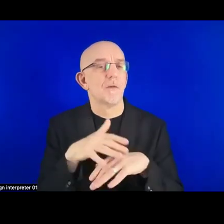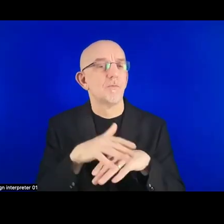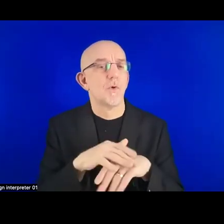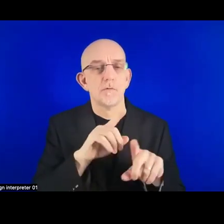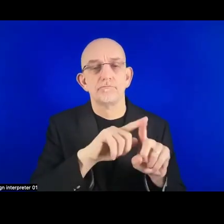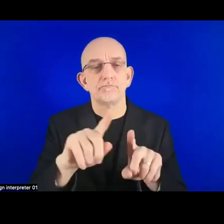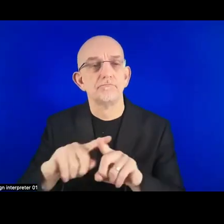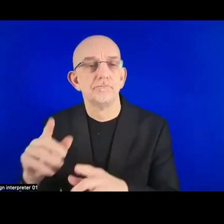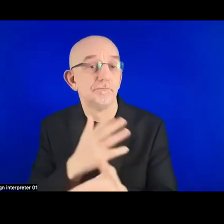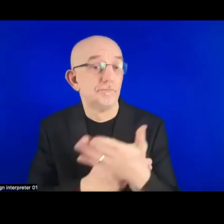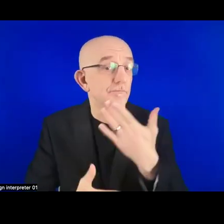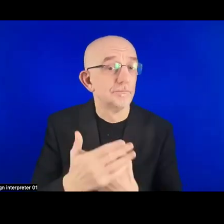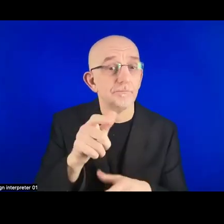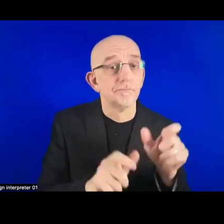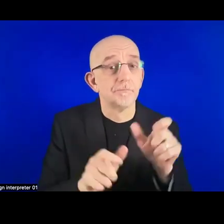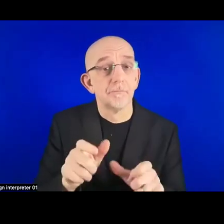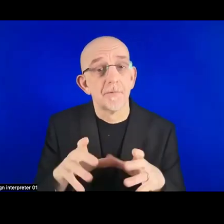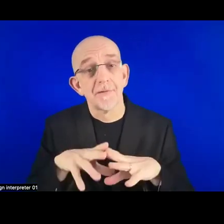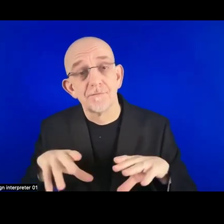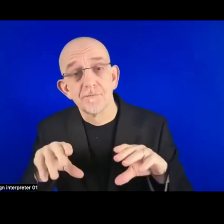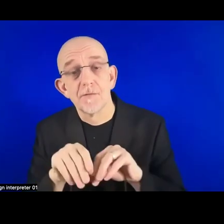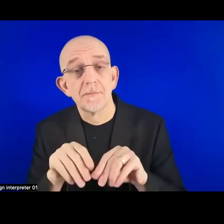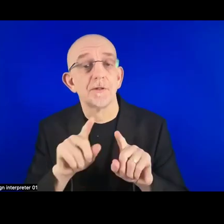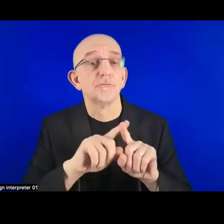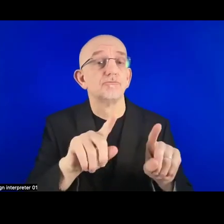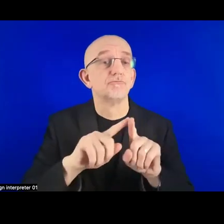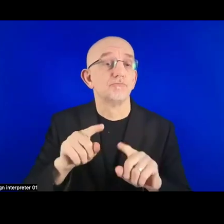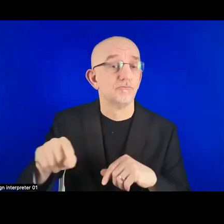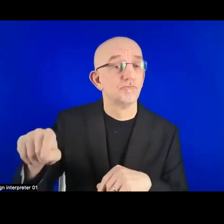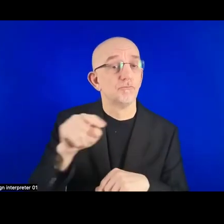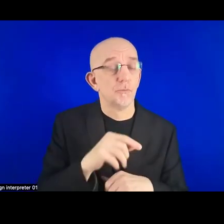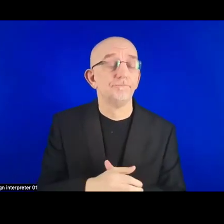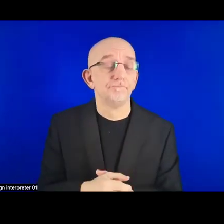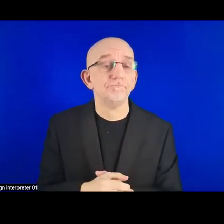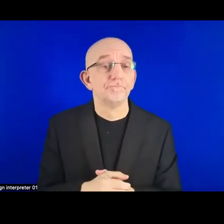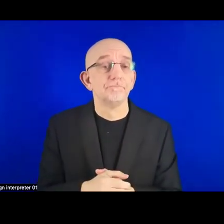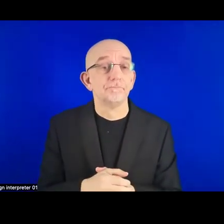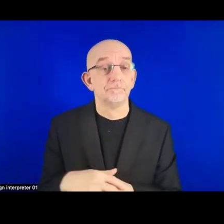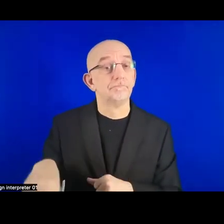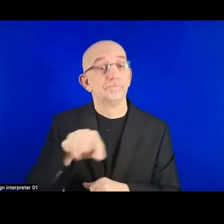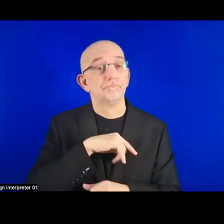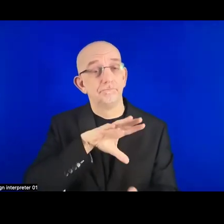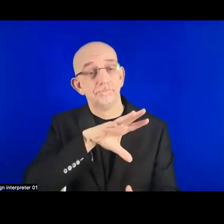intellectual disabilities and their families. We have 137 members in 79 countries